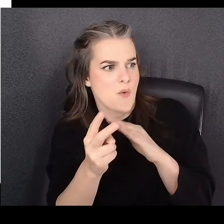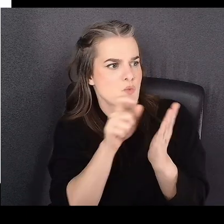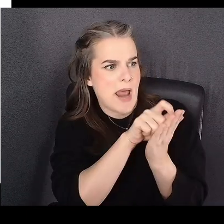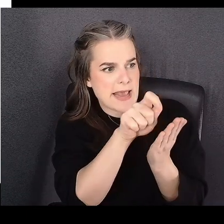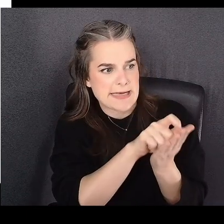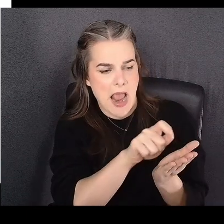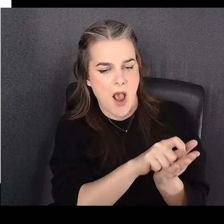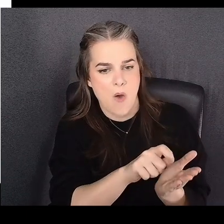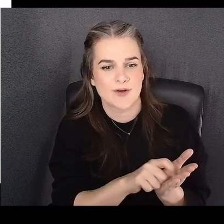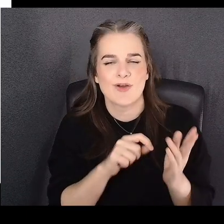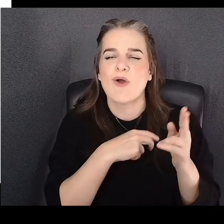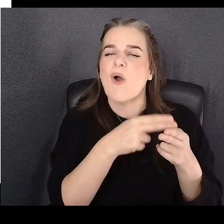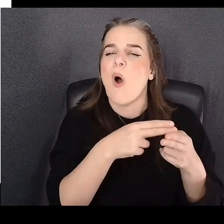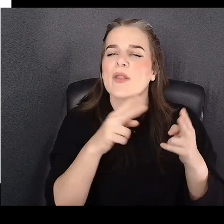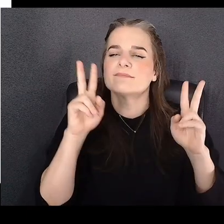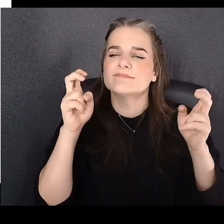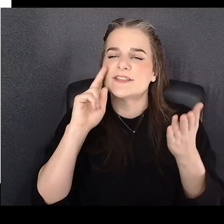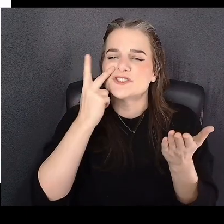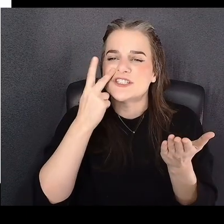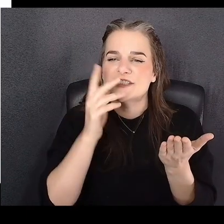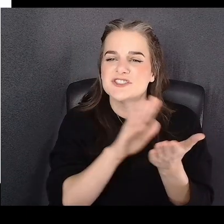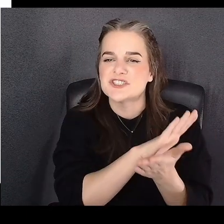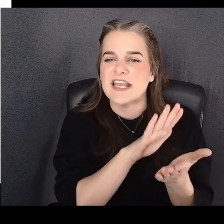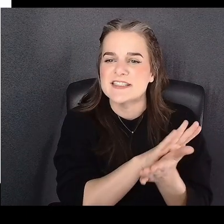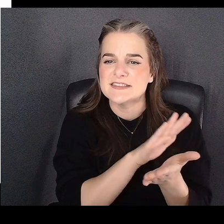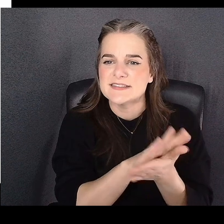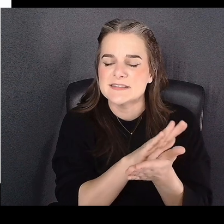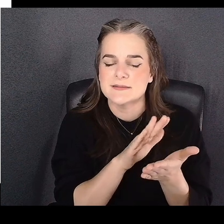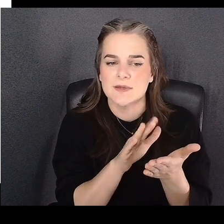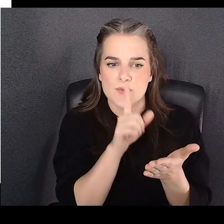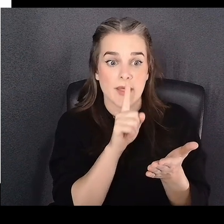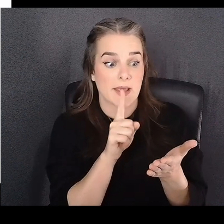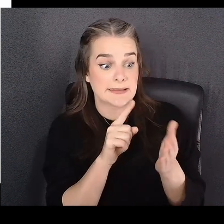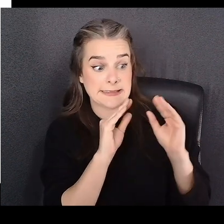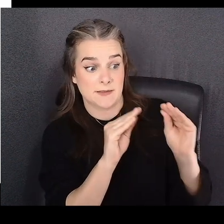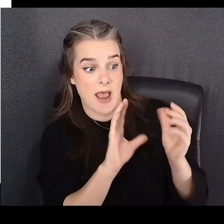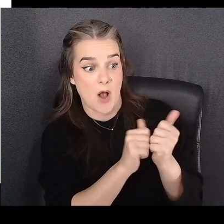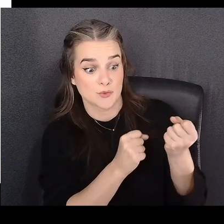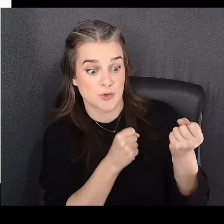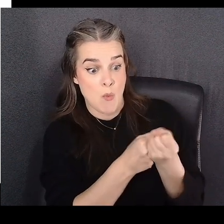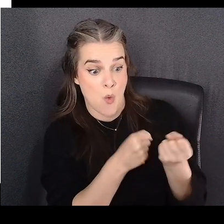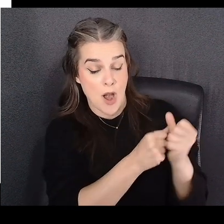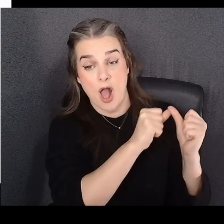Really just supporting longevity of using the technology,